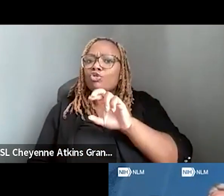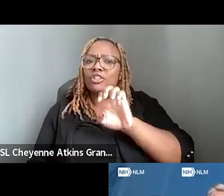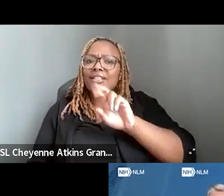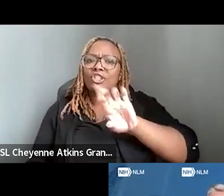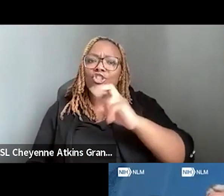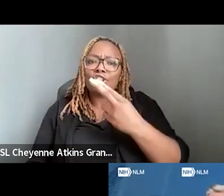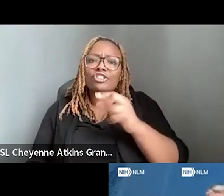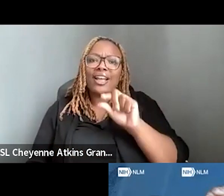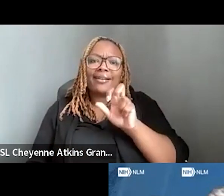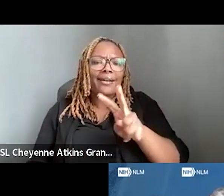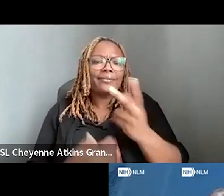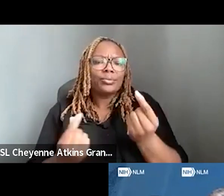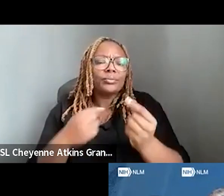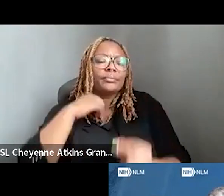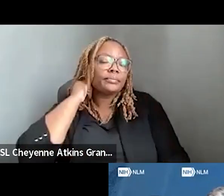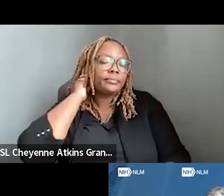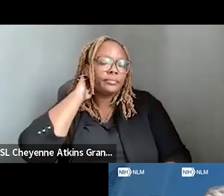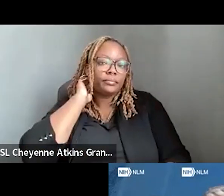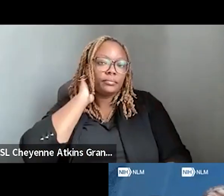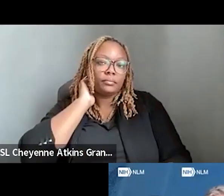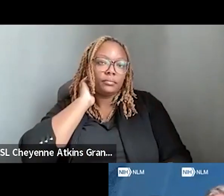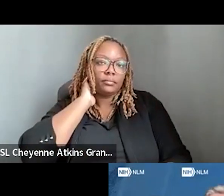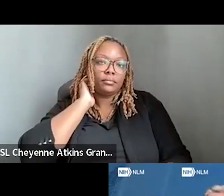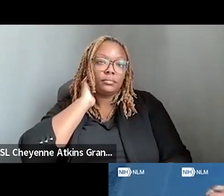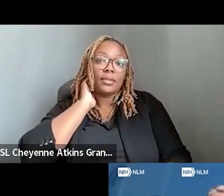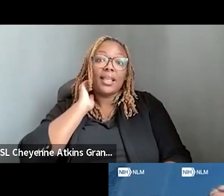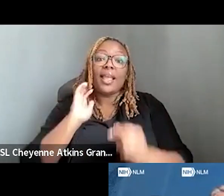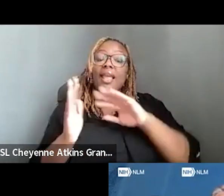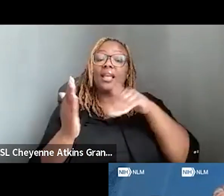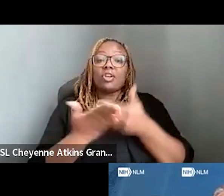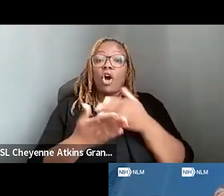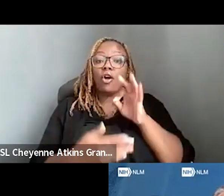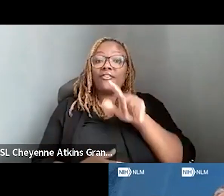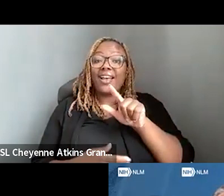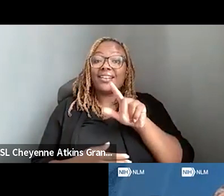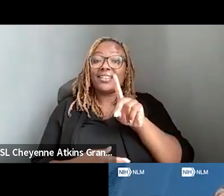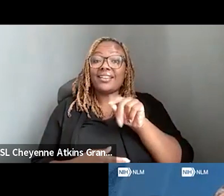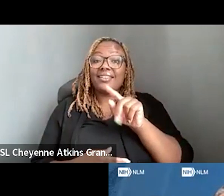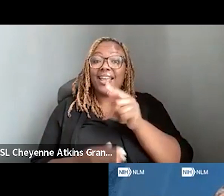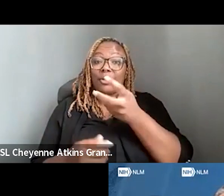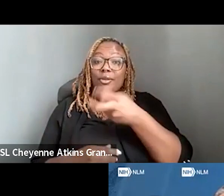So first question is -- is all FastLane data being moved to Research.gov?